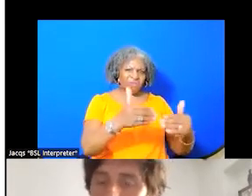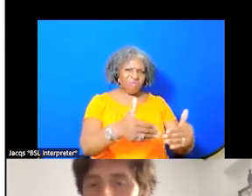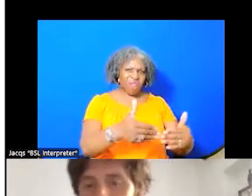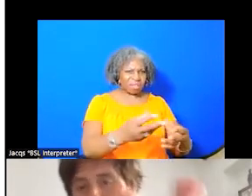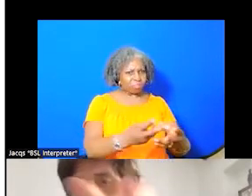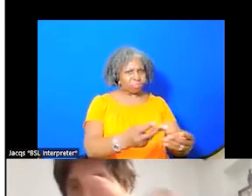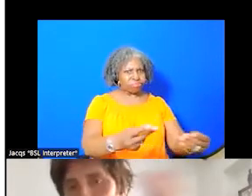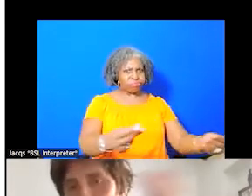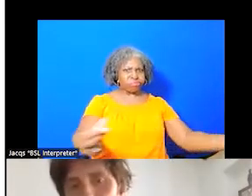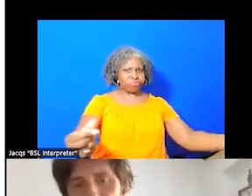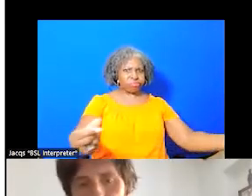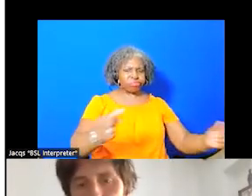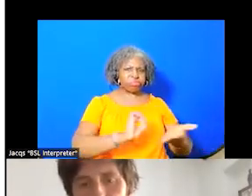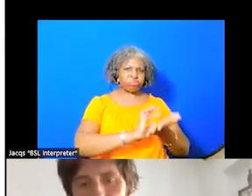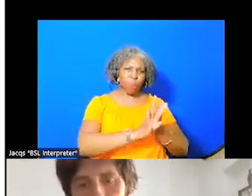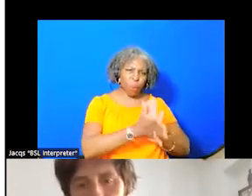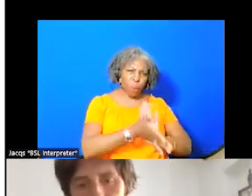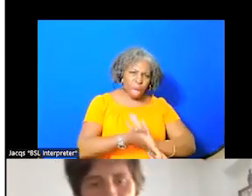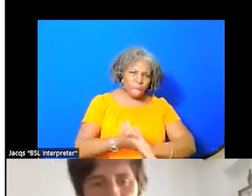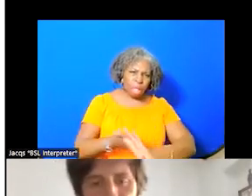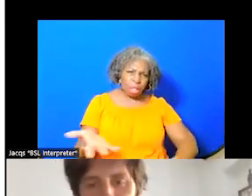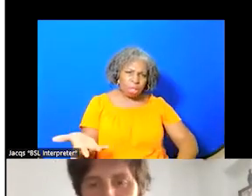This is a sort of I don't know quite why I put this image next to that one.